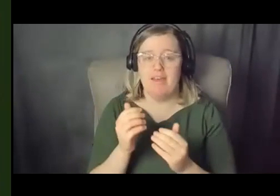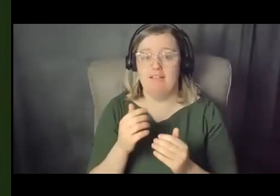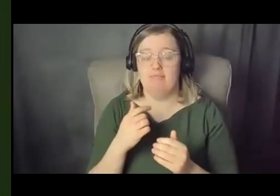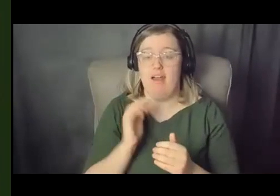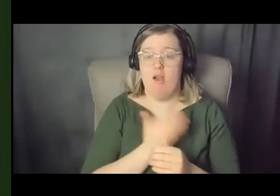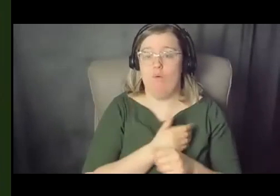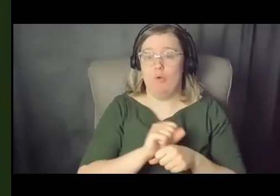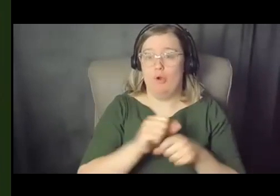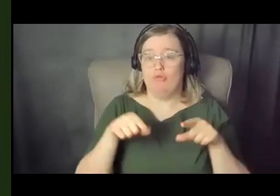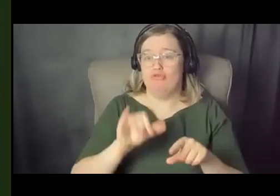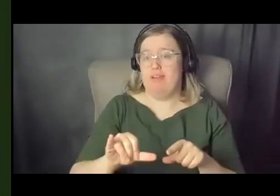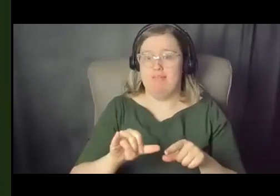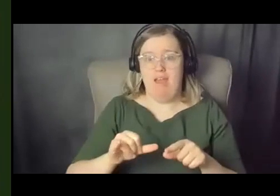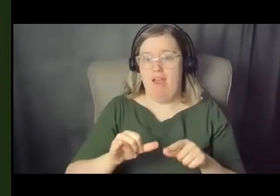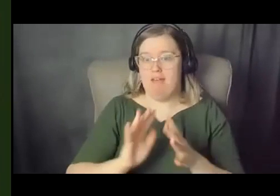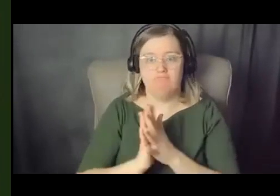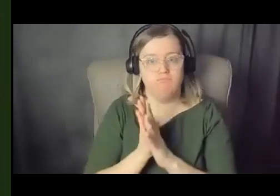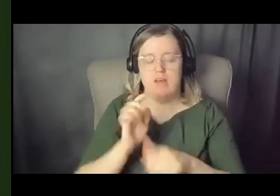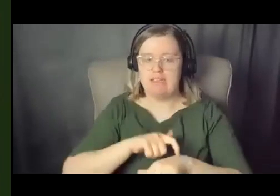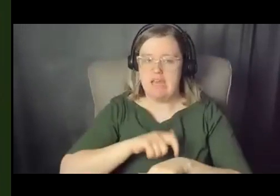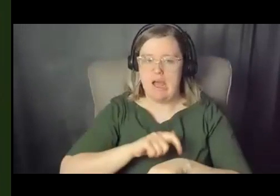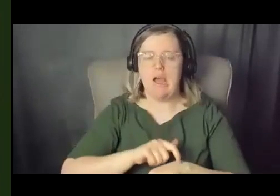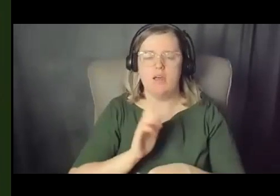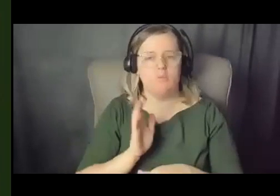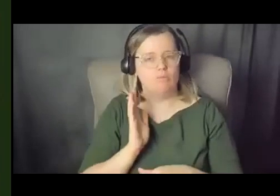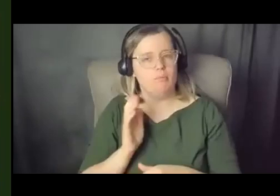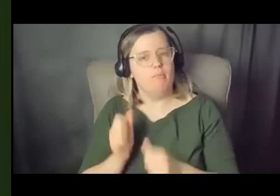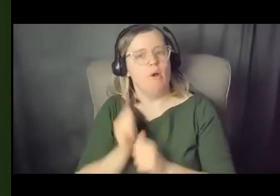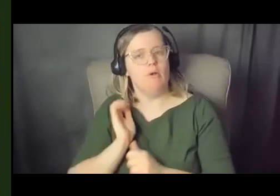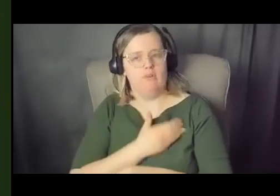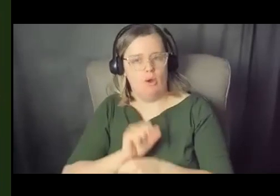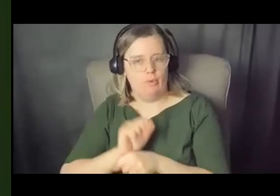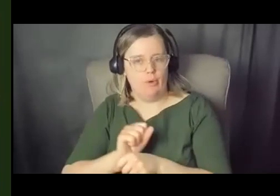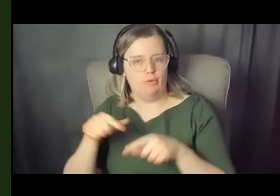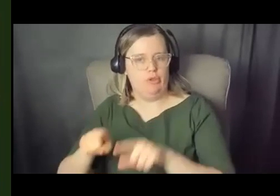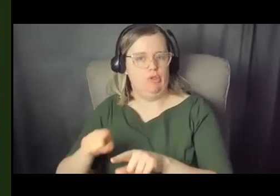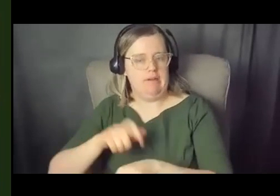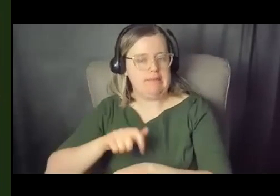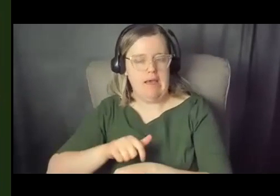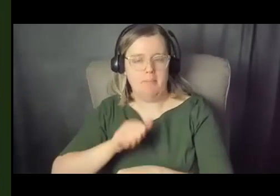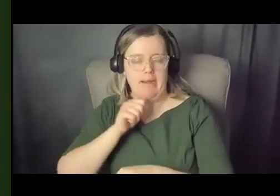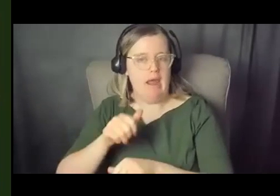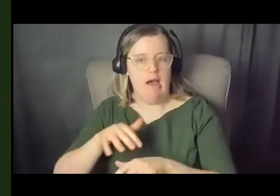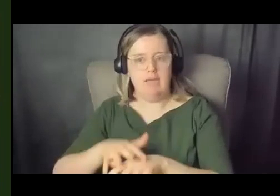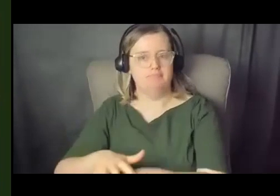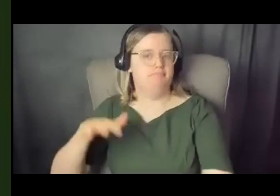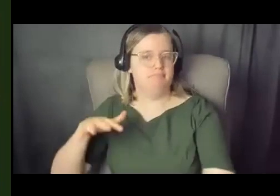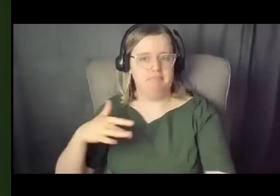We try to do most of it during nonrush hour periods. There will also -- in addition to the construction in the